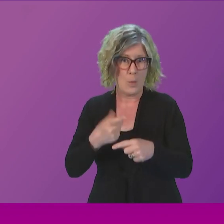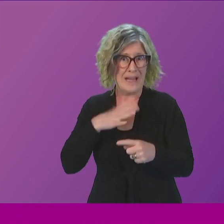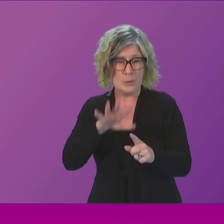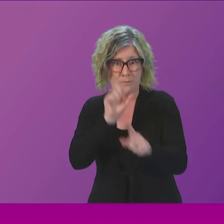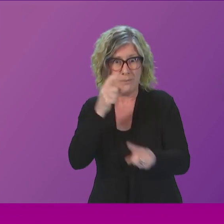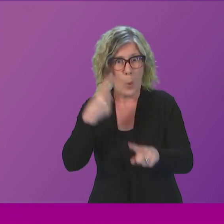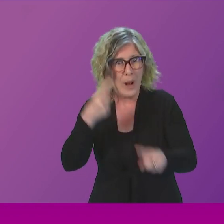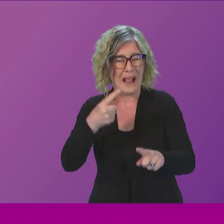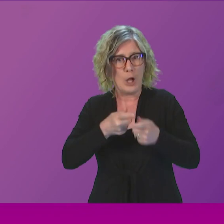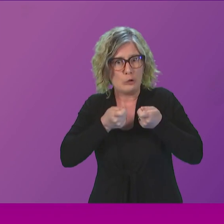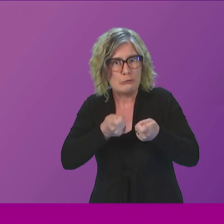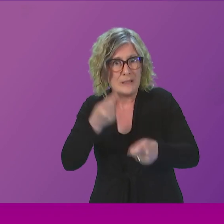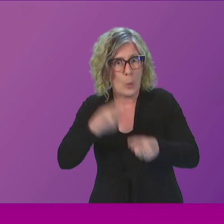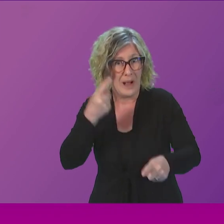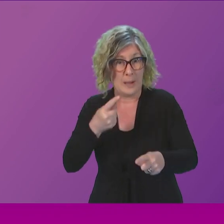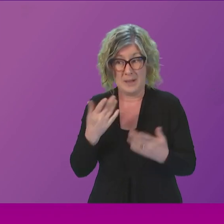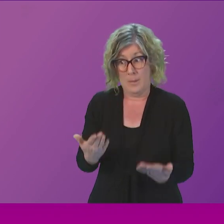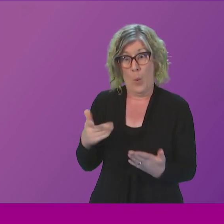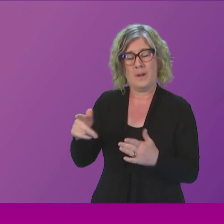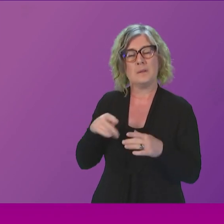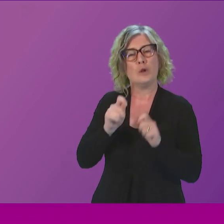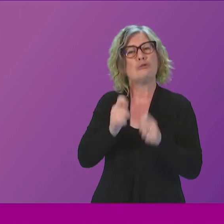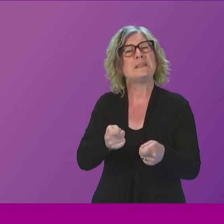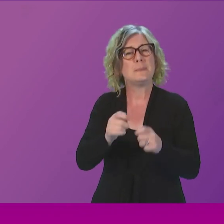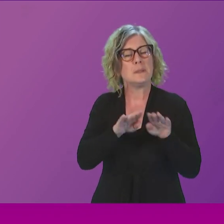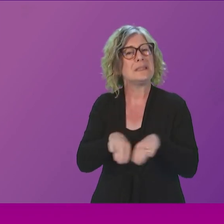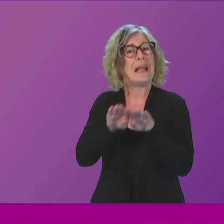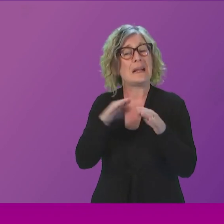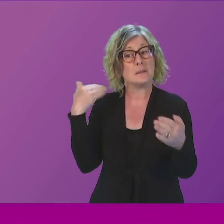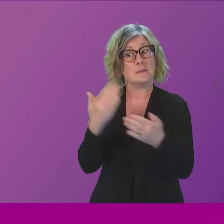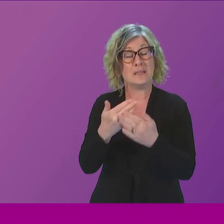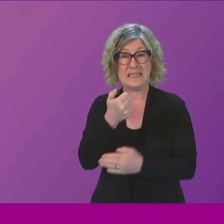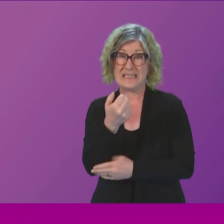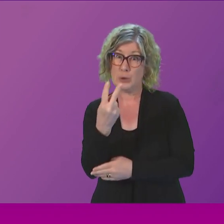However, the 62-day treatment standard has not been met in over a decade.